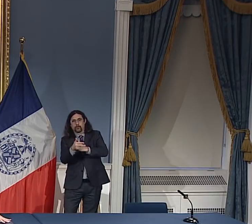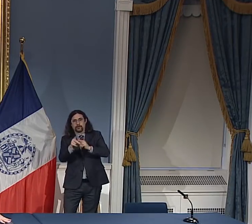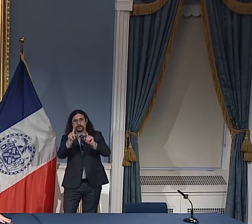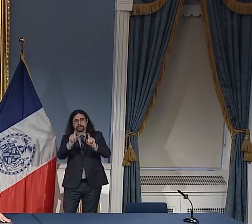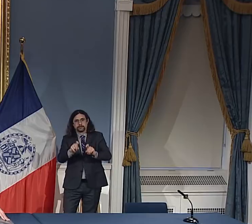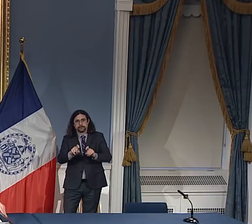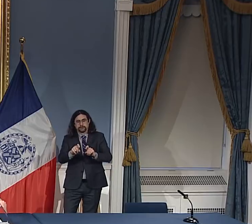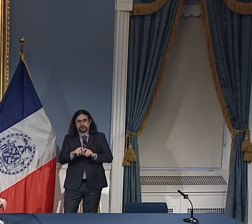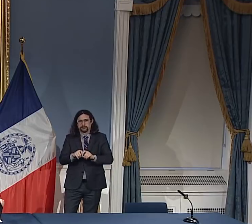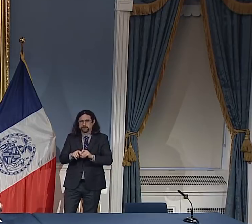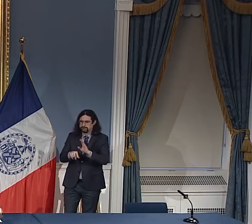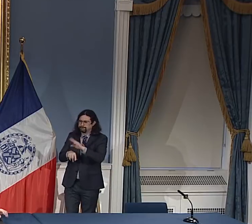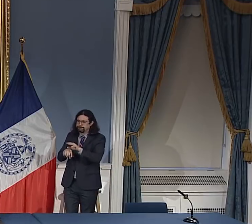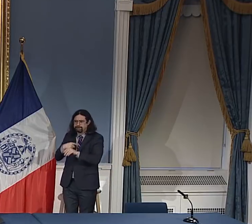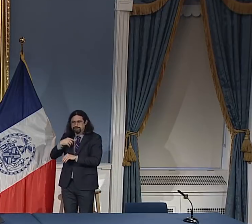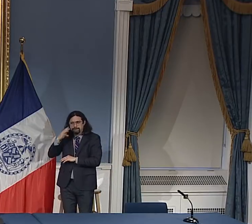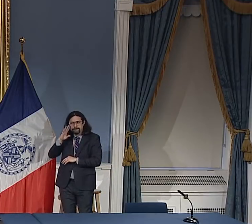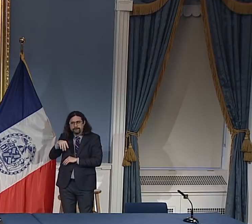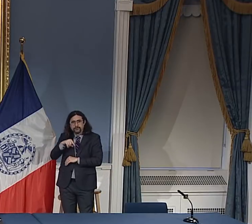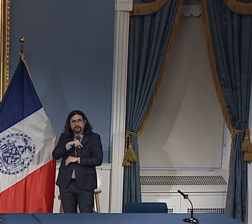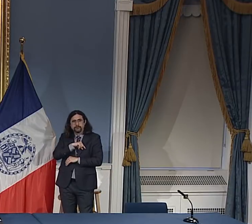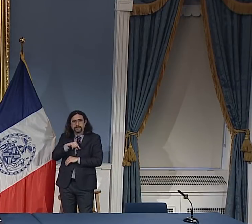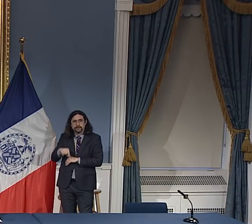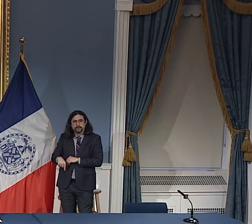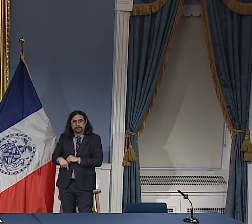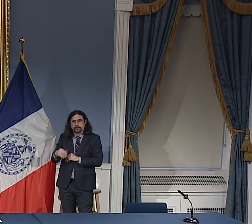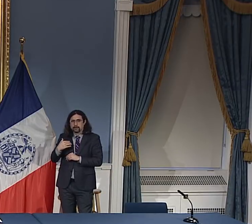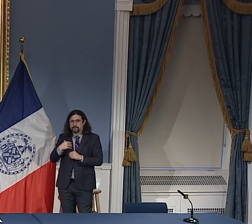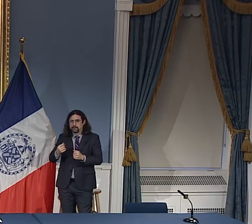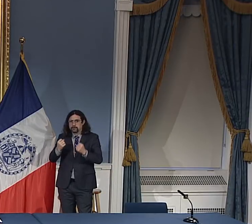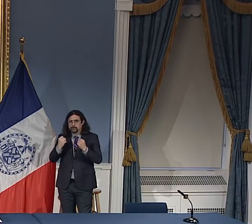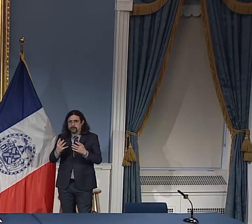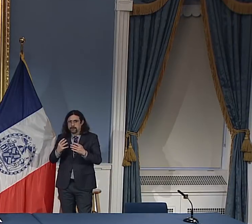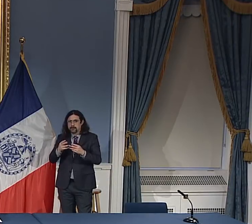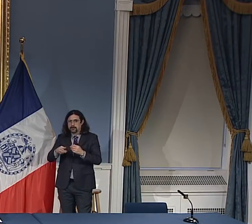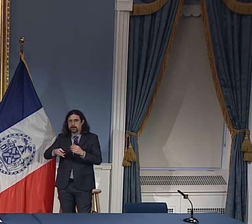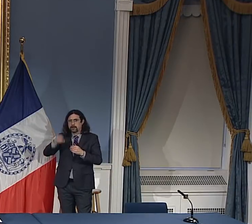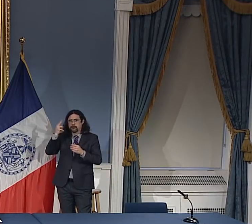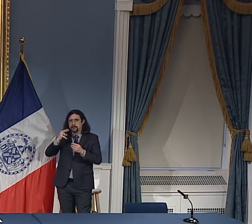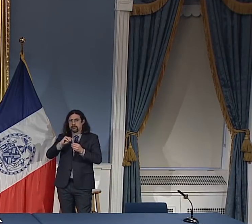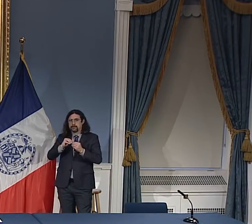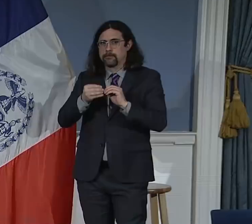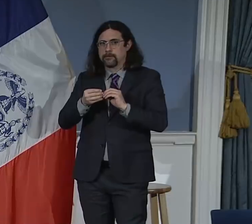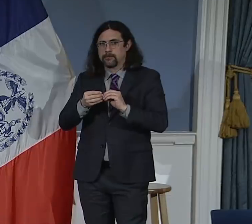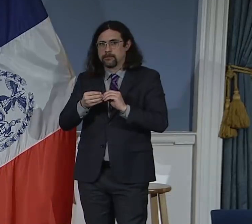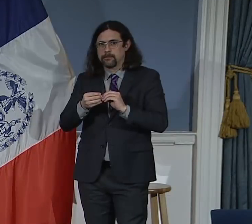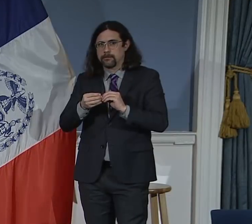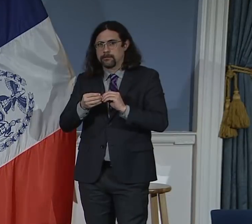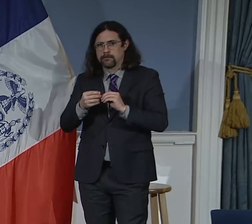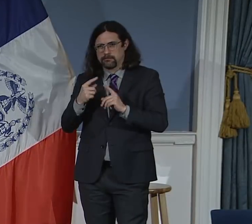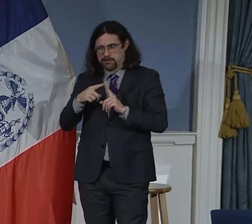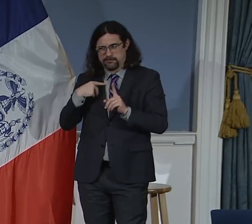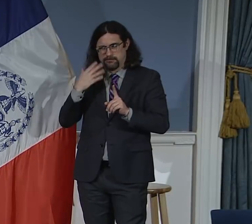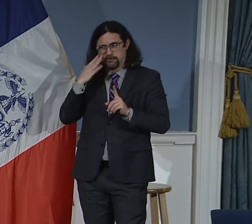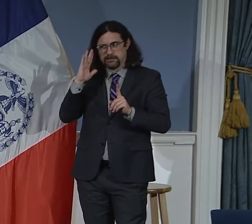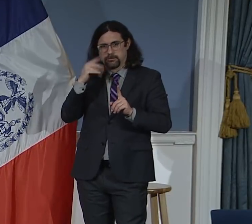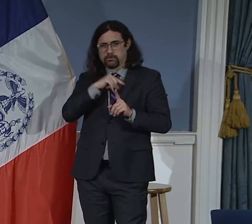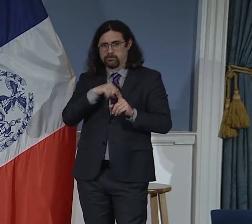DRIVE-THRU FACILITIES IN OTHER BOROUGHS. I KNOW QUEENS HAS SOME OF THE HIGHEST NUMBERS, BUT I DON'T KNOW IF THE YHAVE THE SAME LEVEL OF TESTING